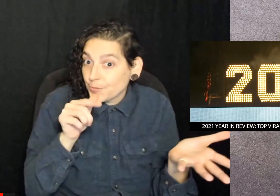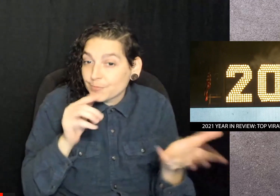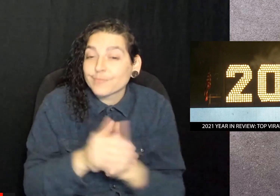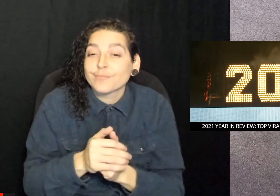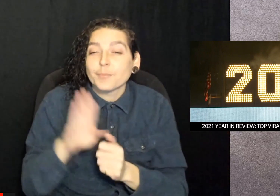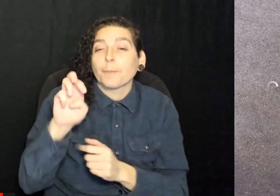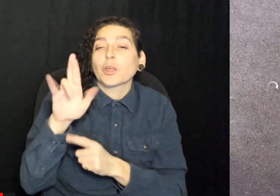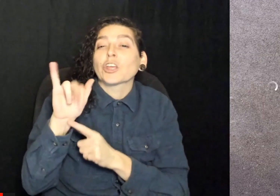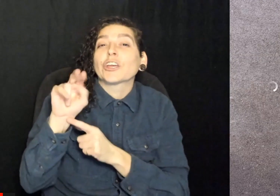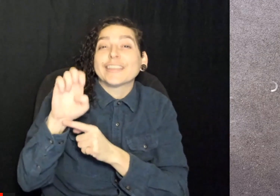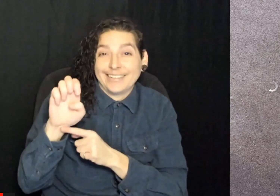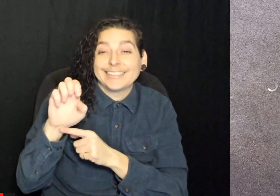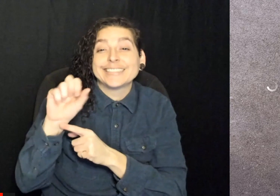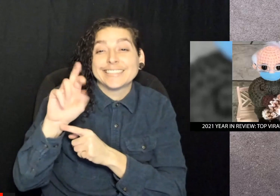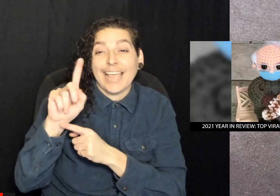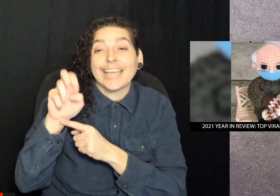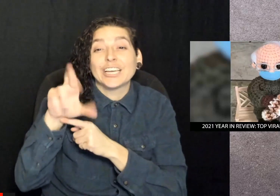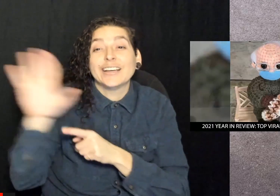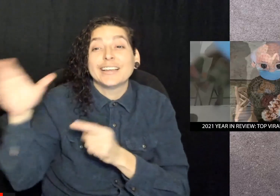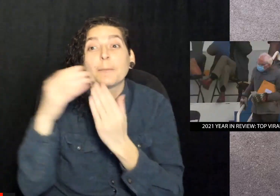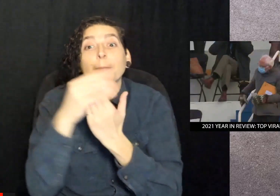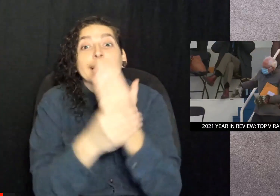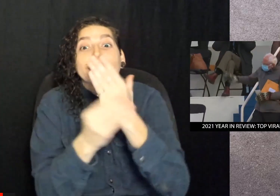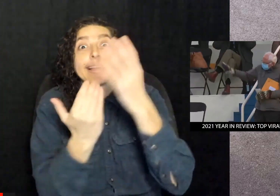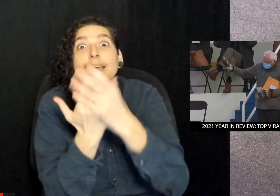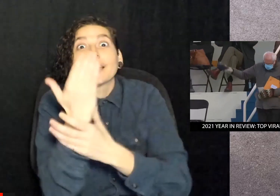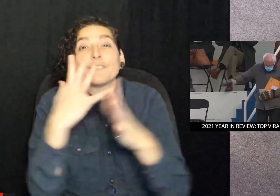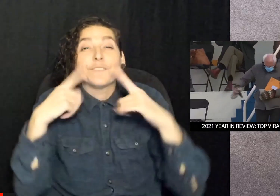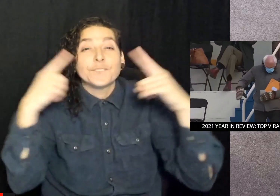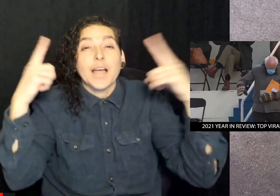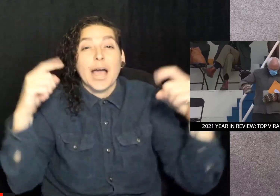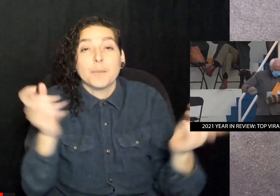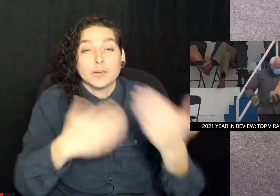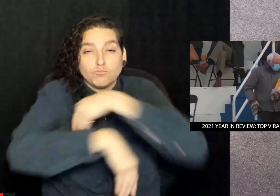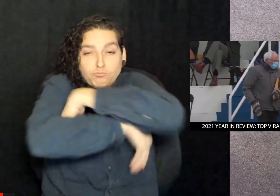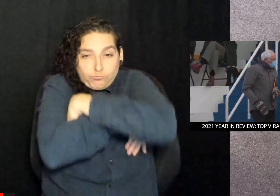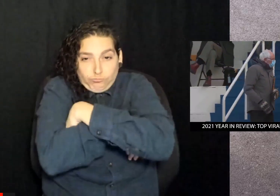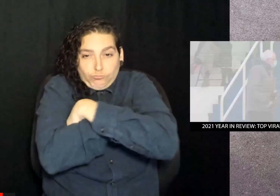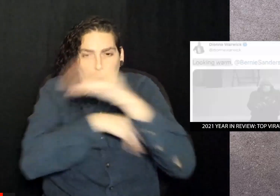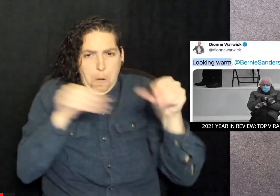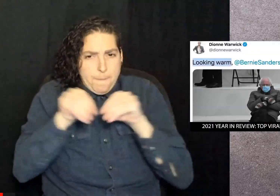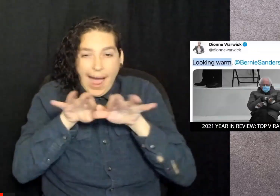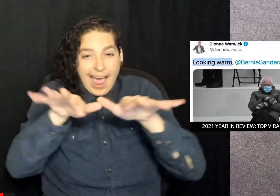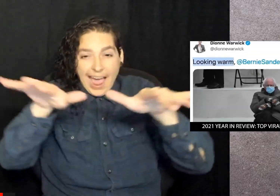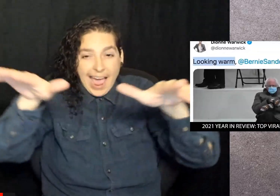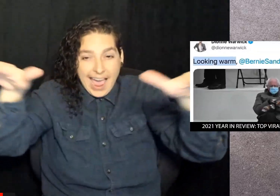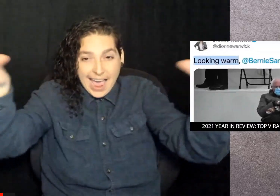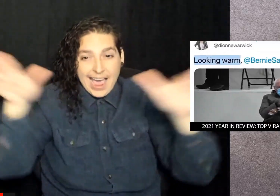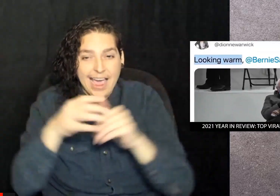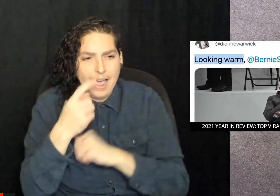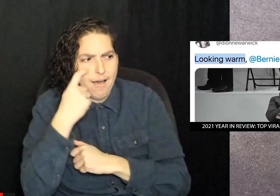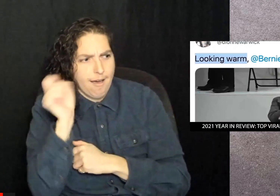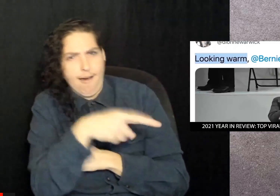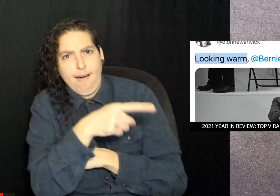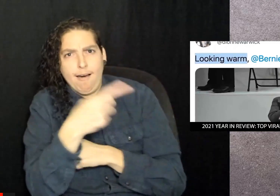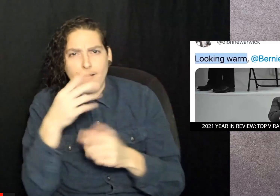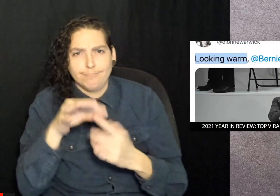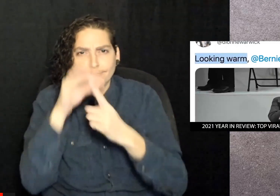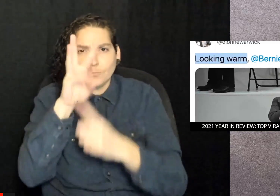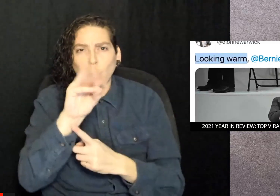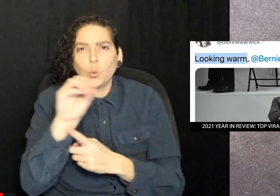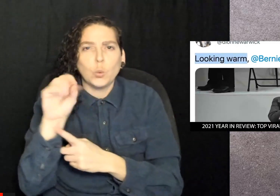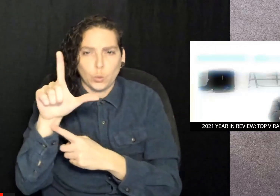the year kicked off with Bernie mitten mania going viral as Senator Bernie